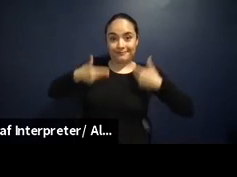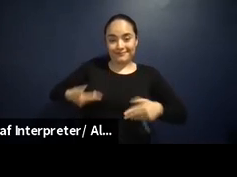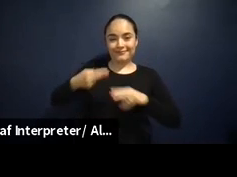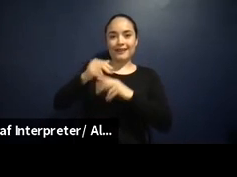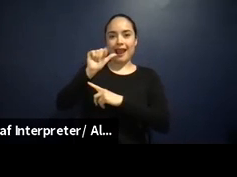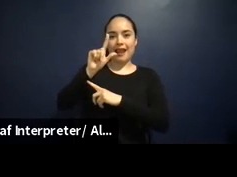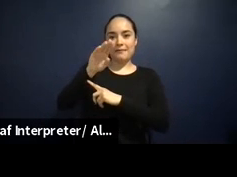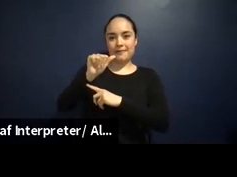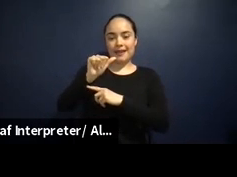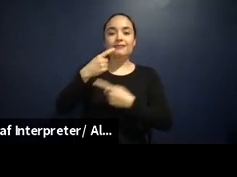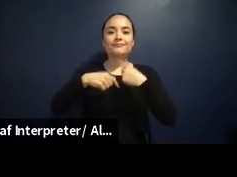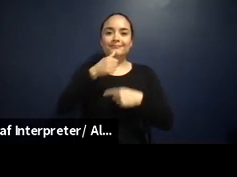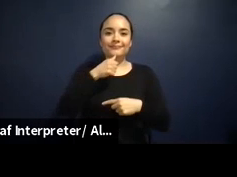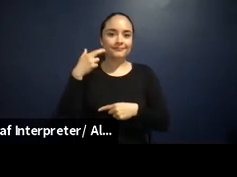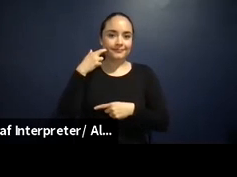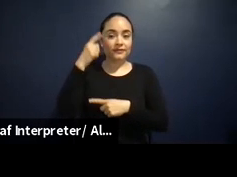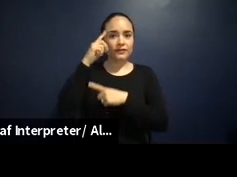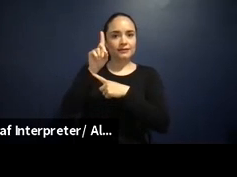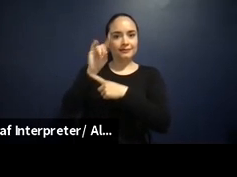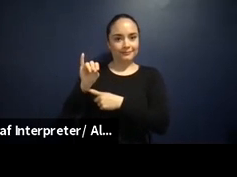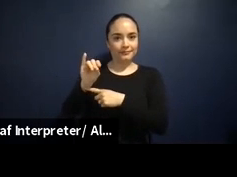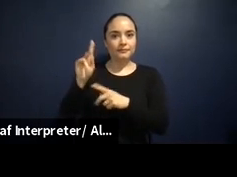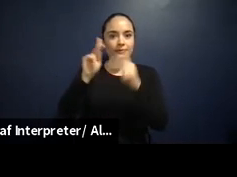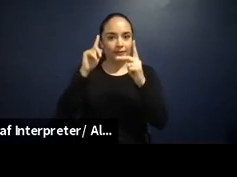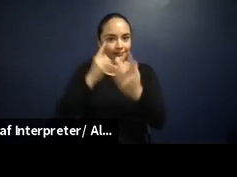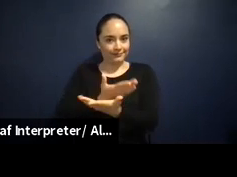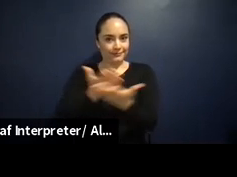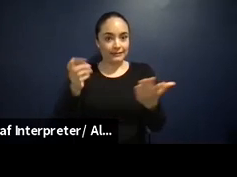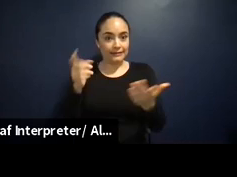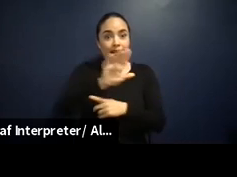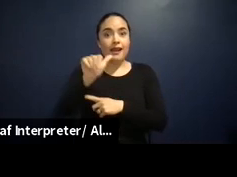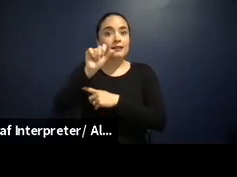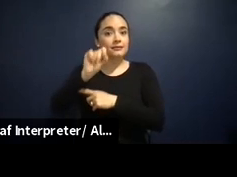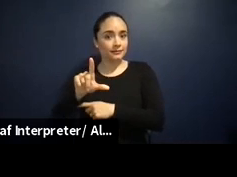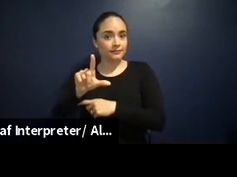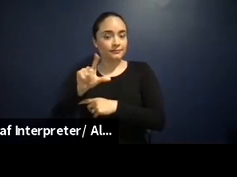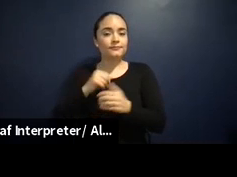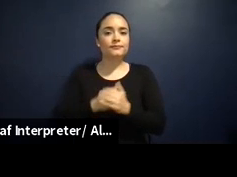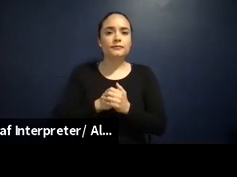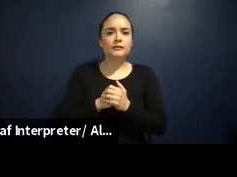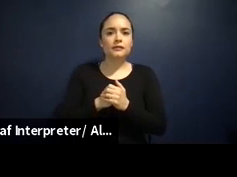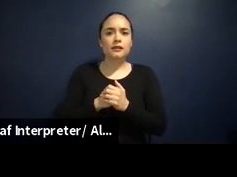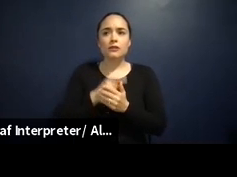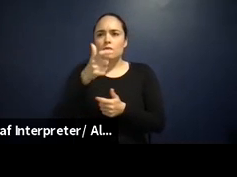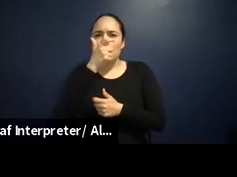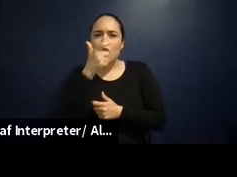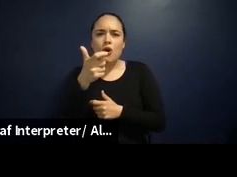So if you are watching, and you need to adjust the size of the video, there should be, if